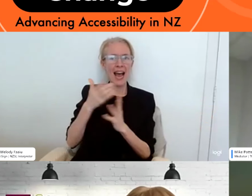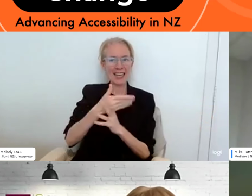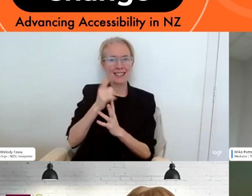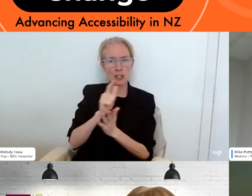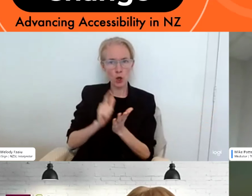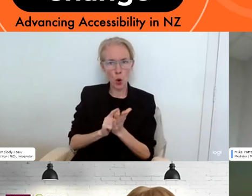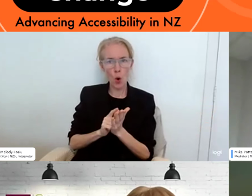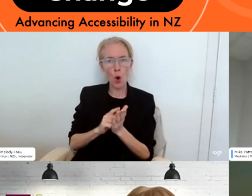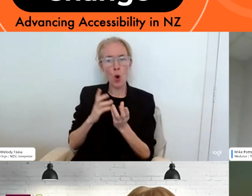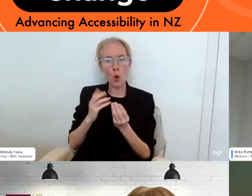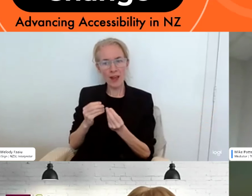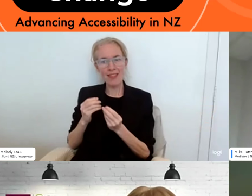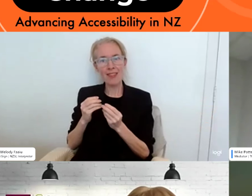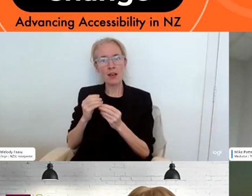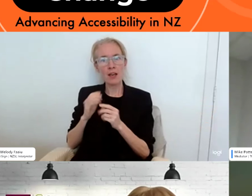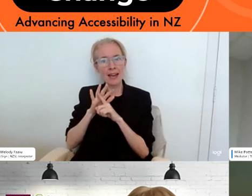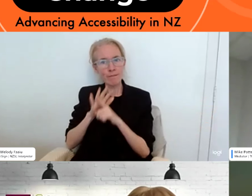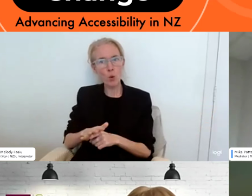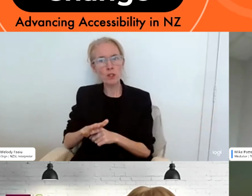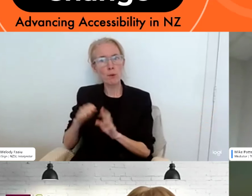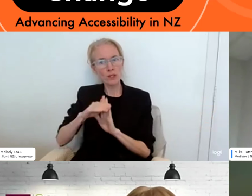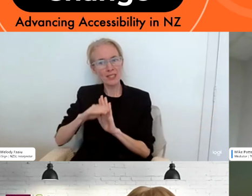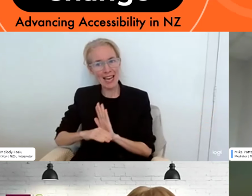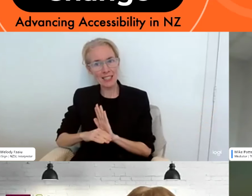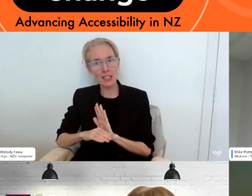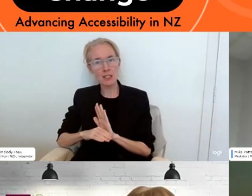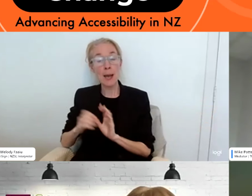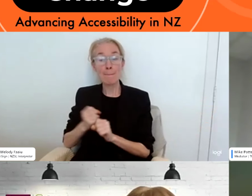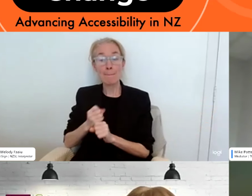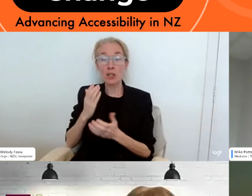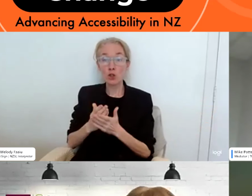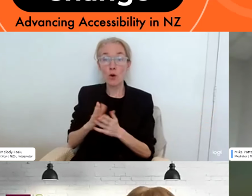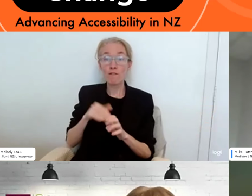sure that consent is only given if you have accessibility catered